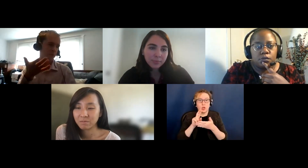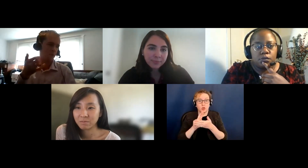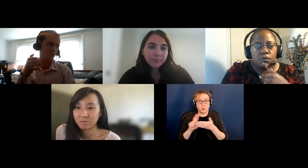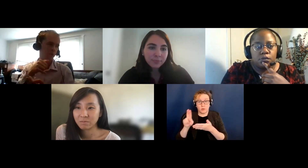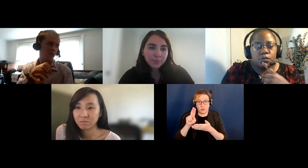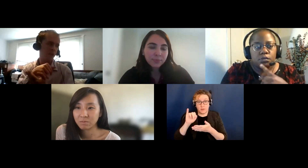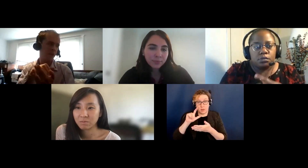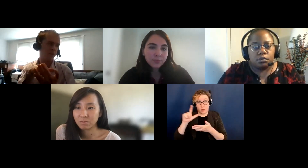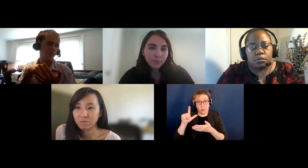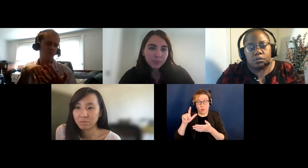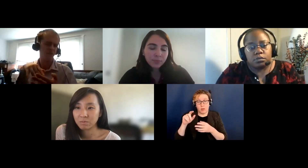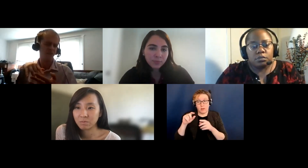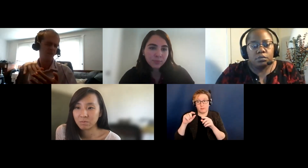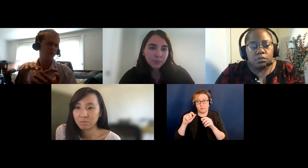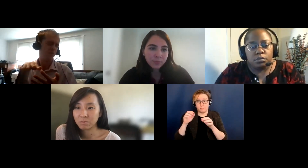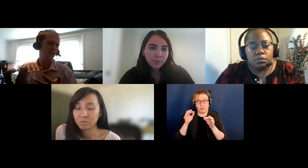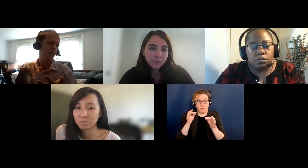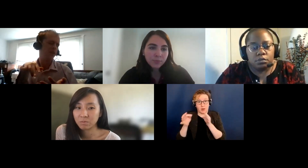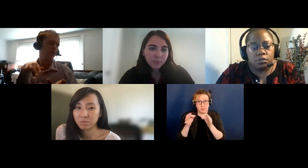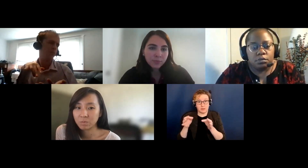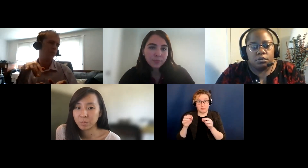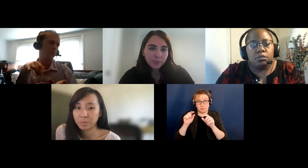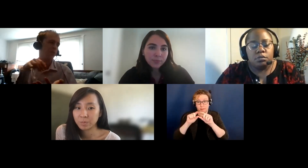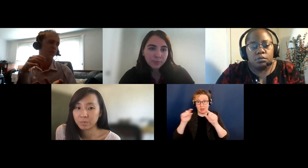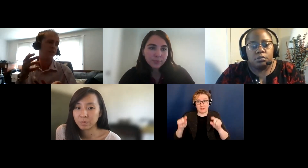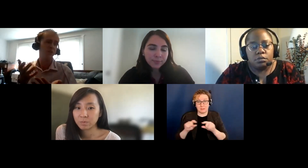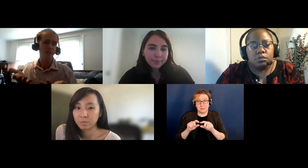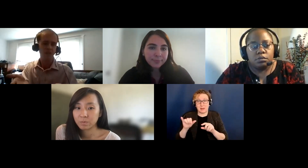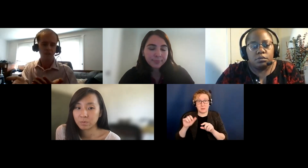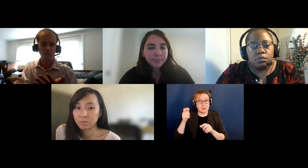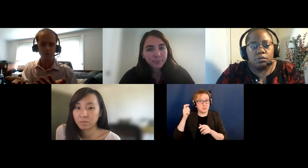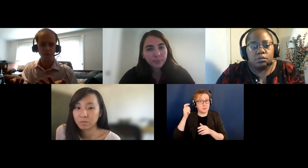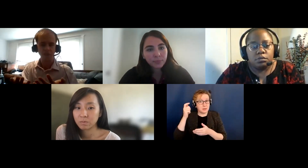was dedicated for reasonable accommodation supports.